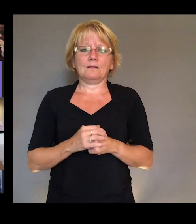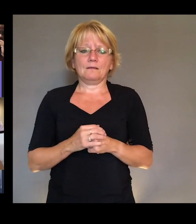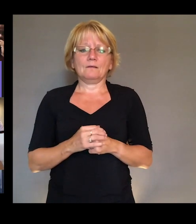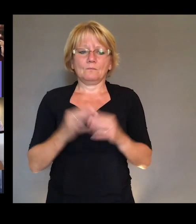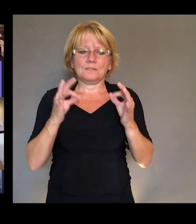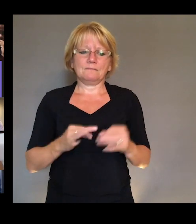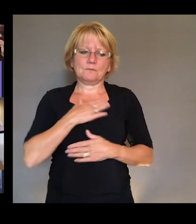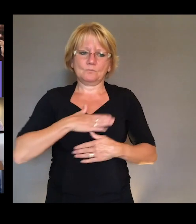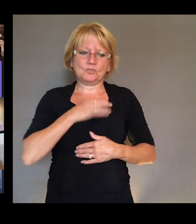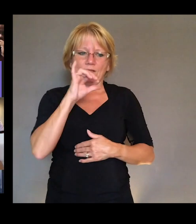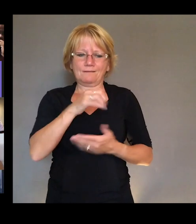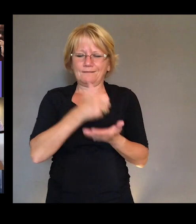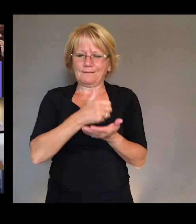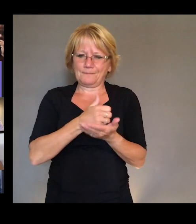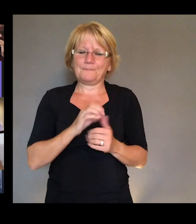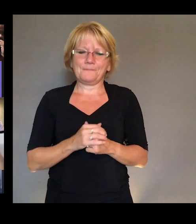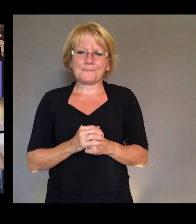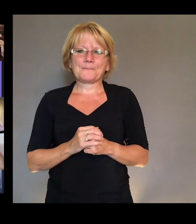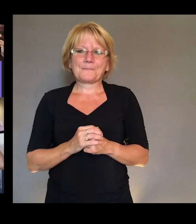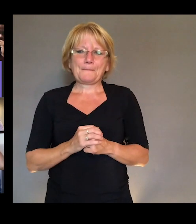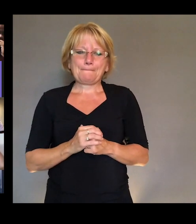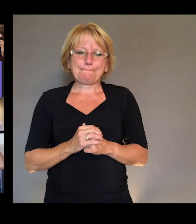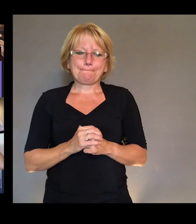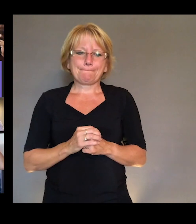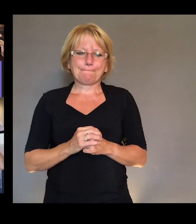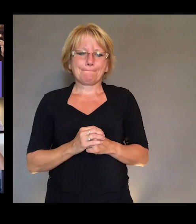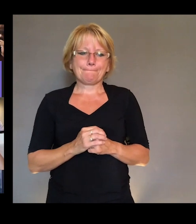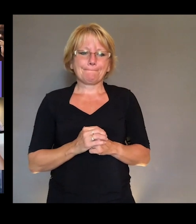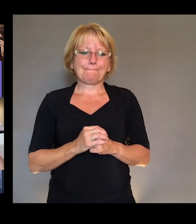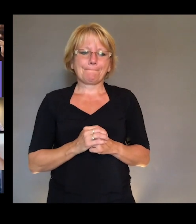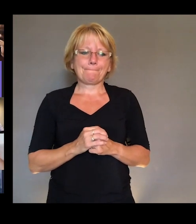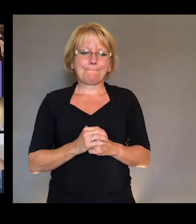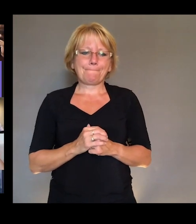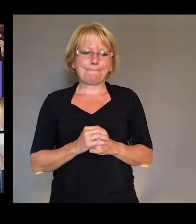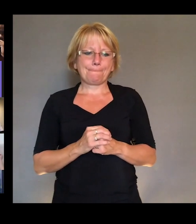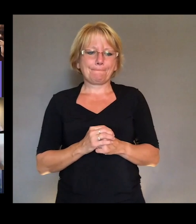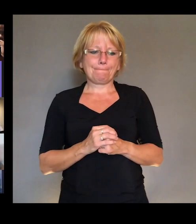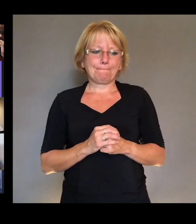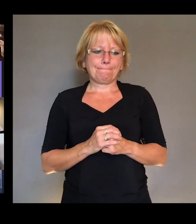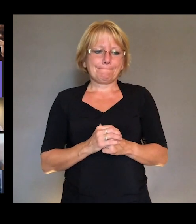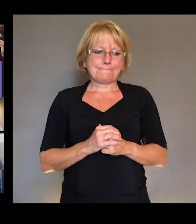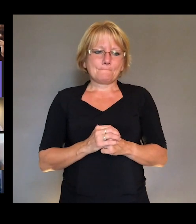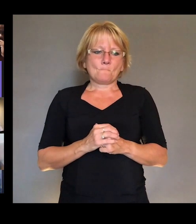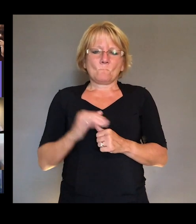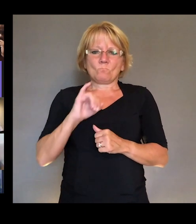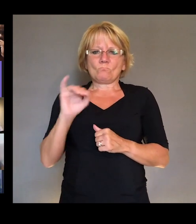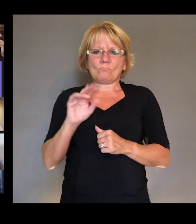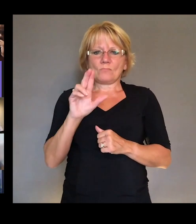And we definitely appreciate the help So there was a comment here with Julia